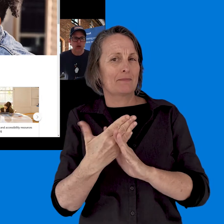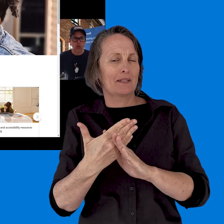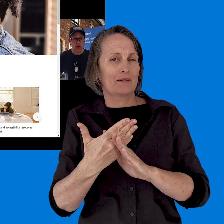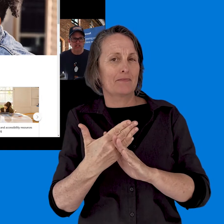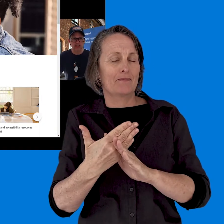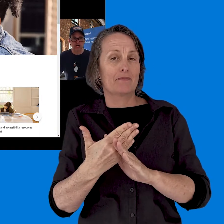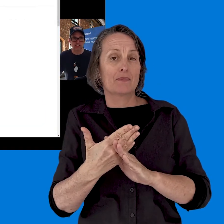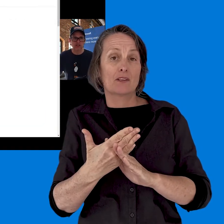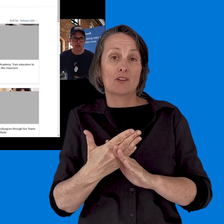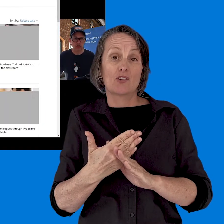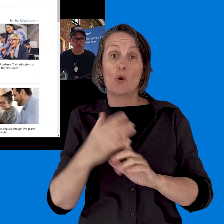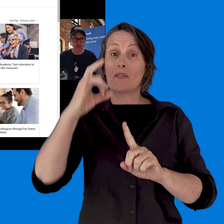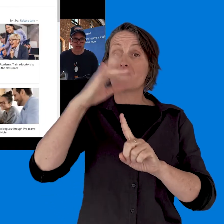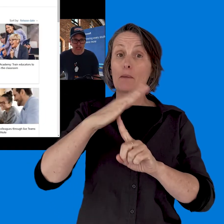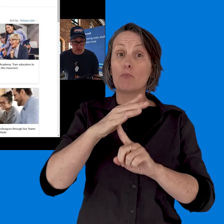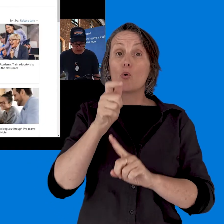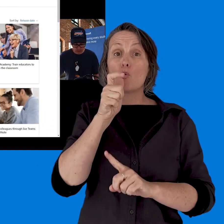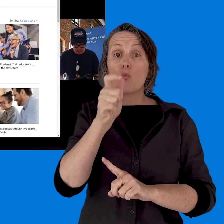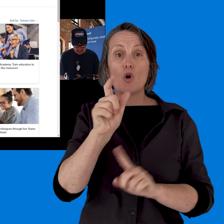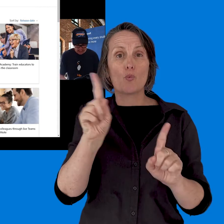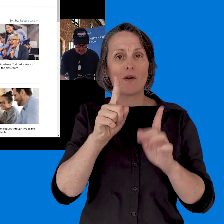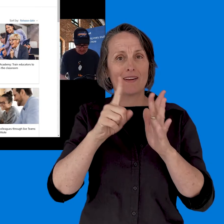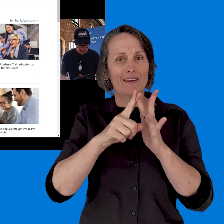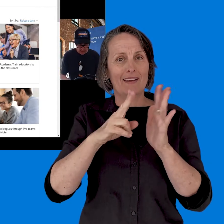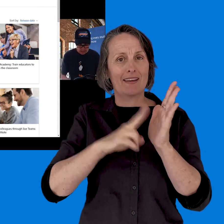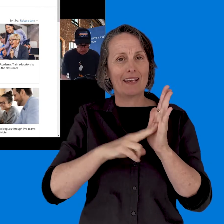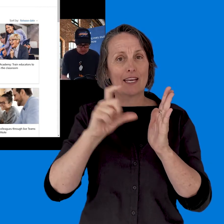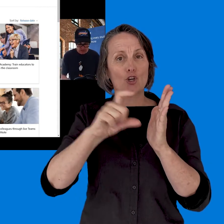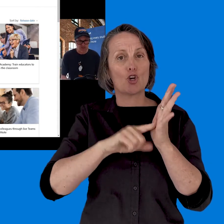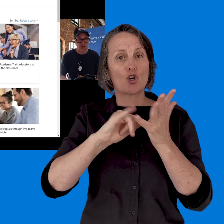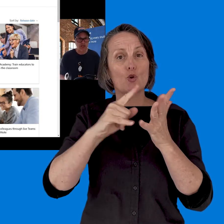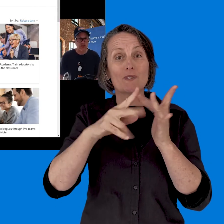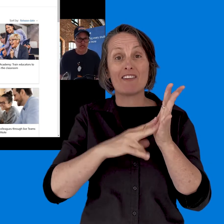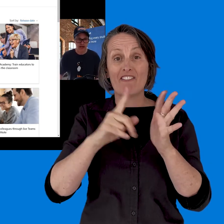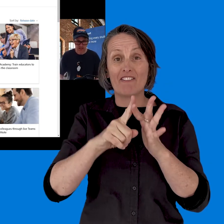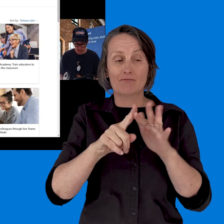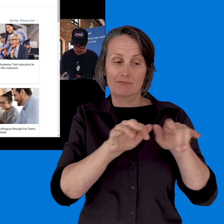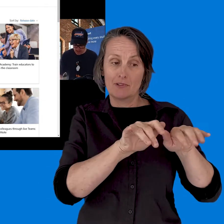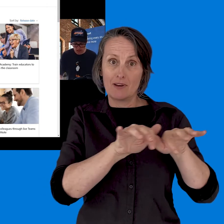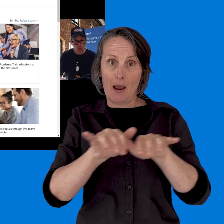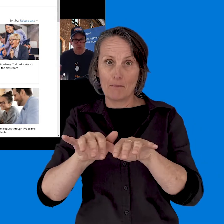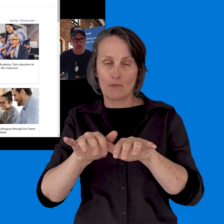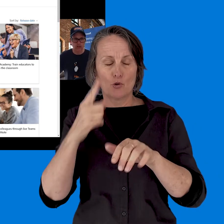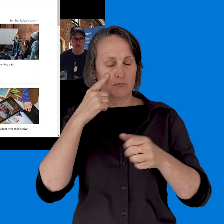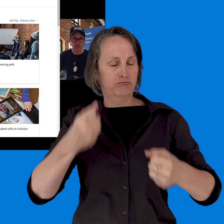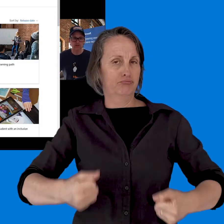Now what I suggest that you look for the keyword really is inclusive. So as you start to type the word inclusive,